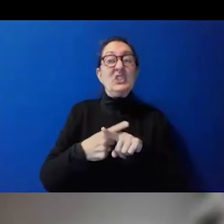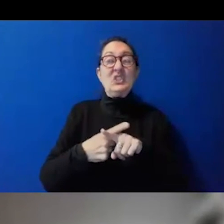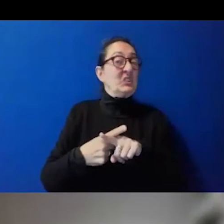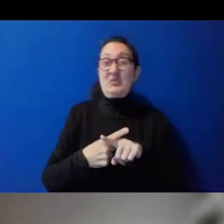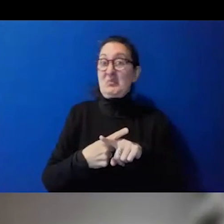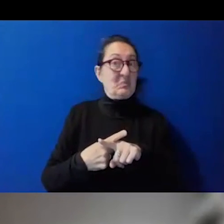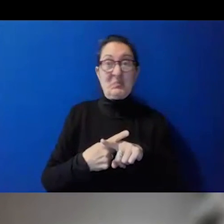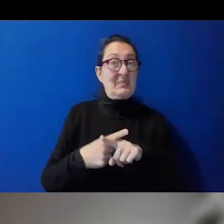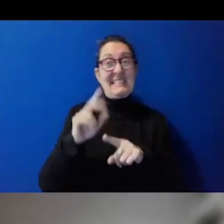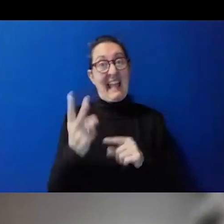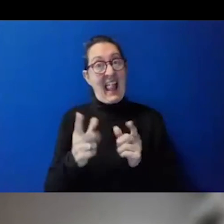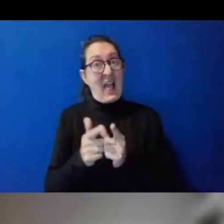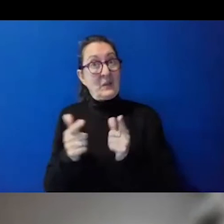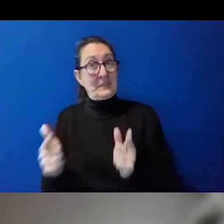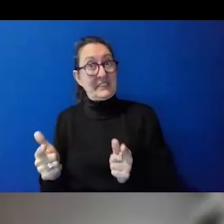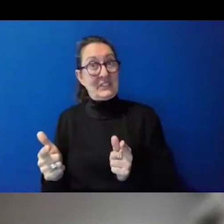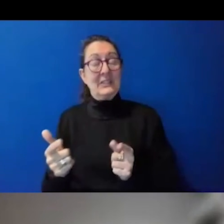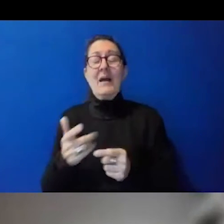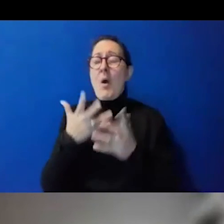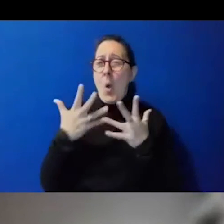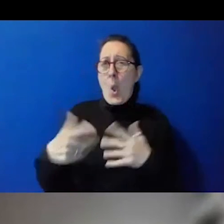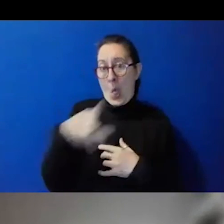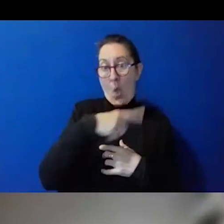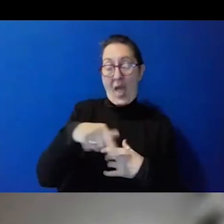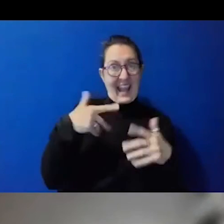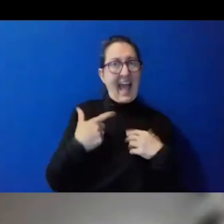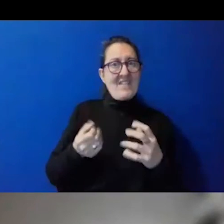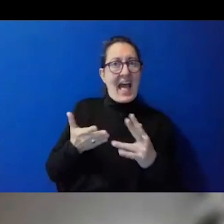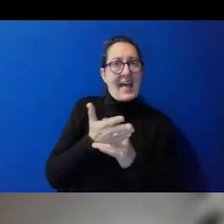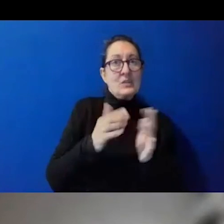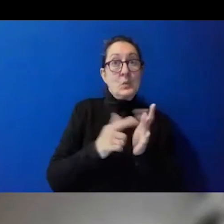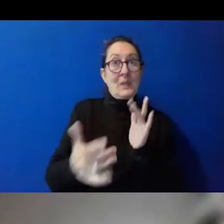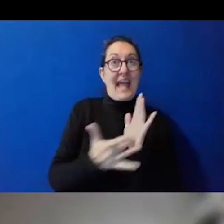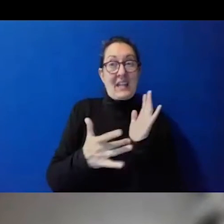has some access to technology because that's how you're seeing us and you've got to be able